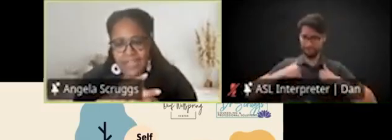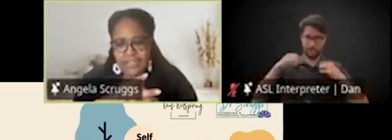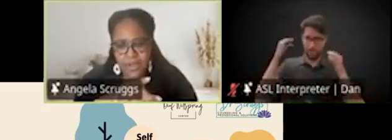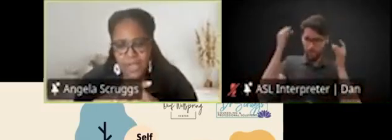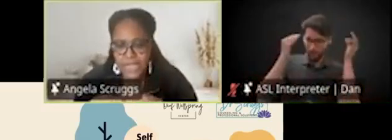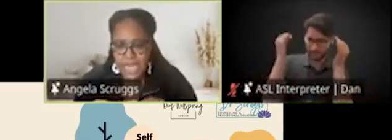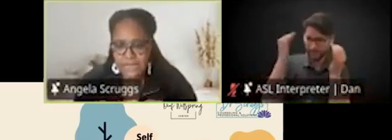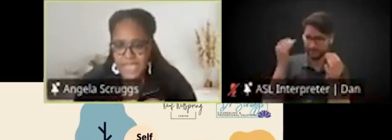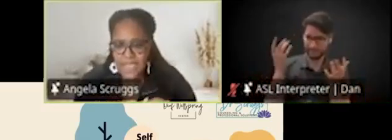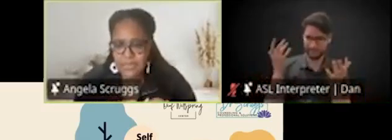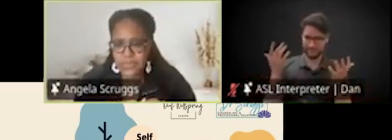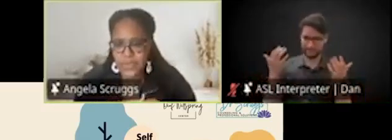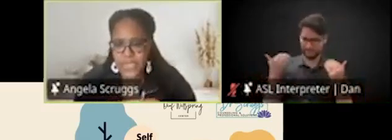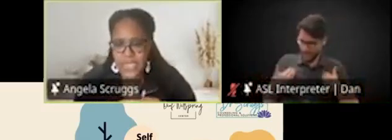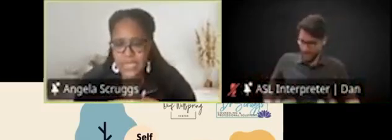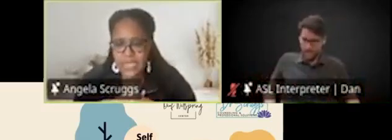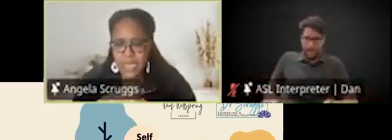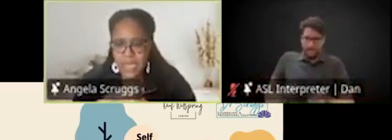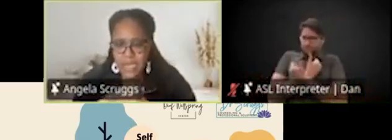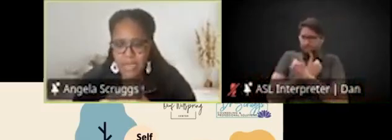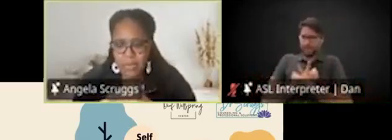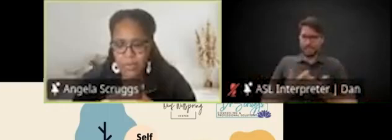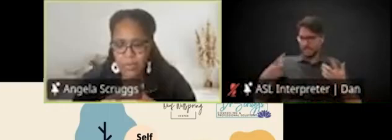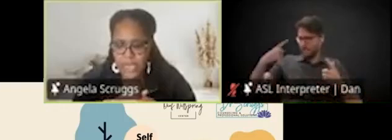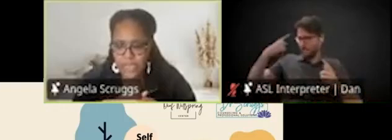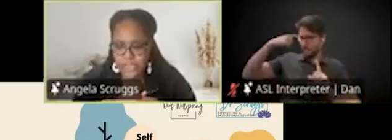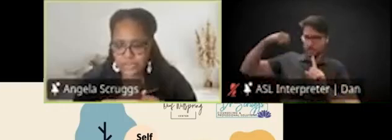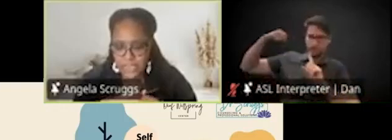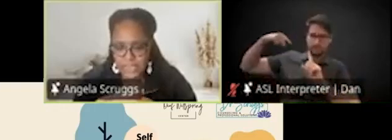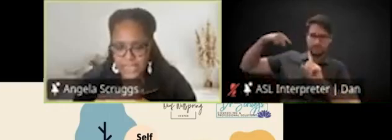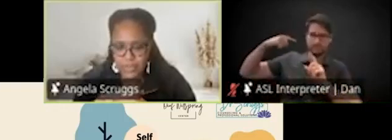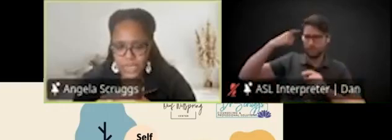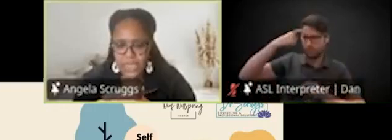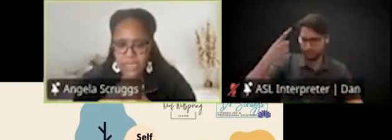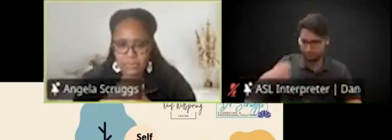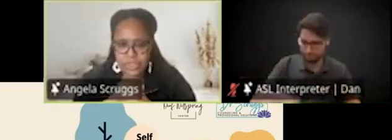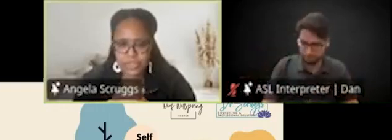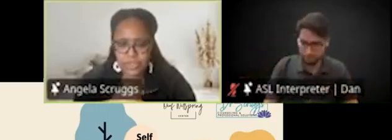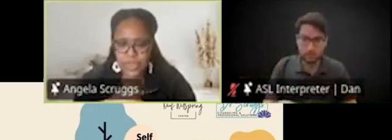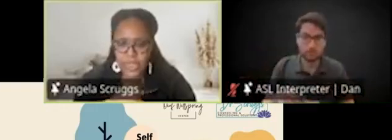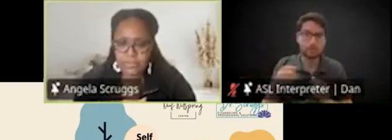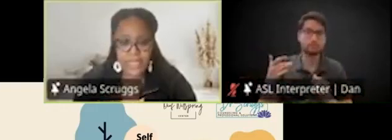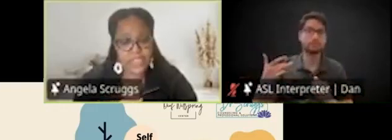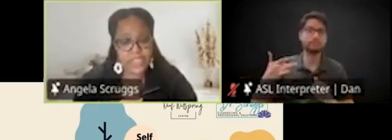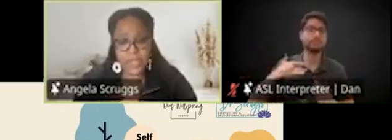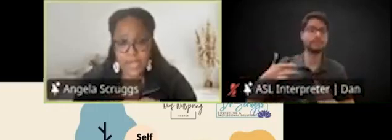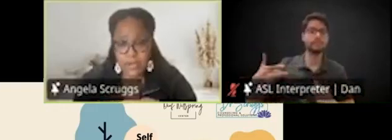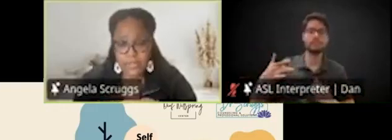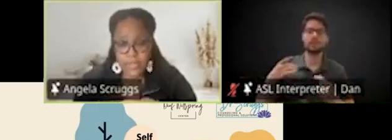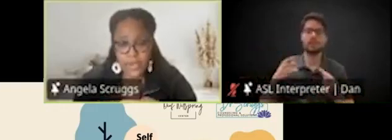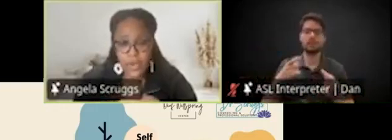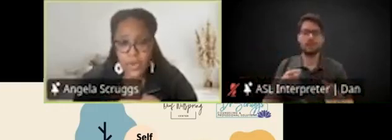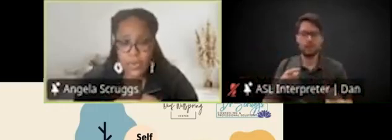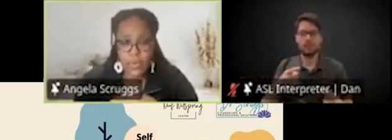And so a lot of times when, um... we are struggling, when it comes to mental health,